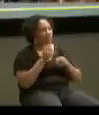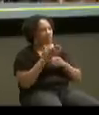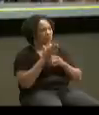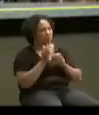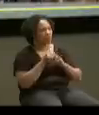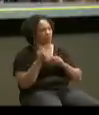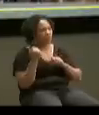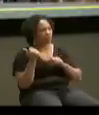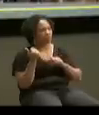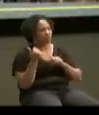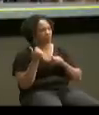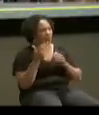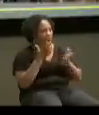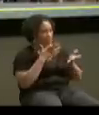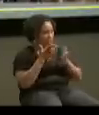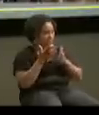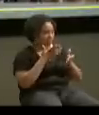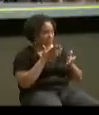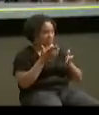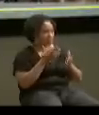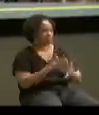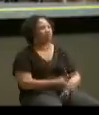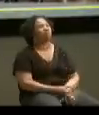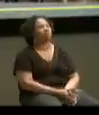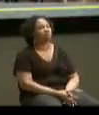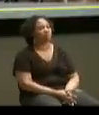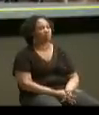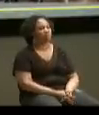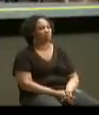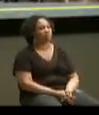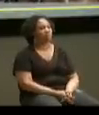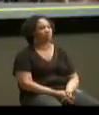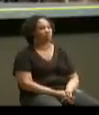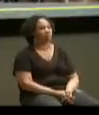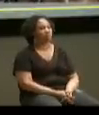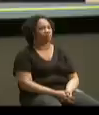BRING THIS INTO THE FOREFRONT SO WE CAN BE A PARTNER WITH YOU GUYS?